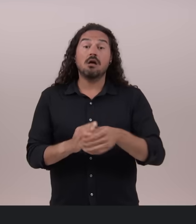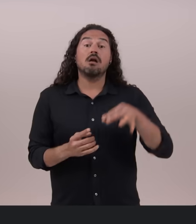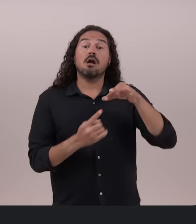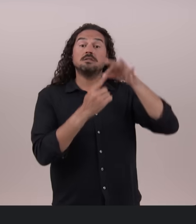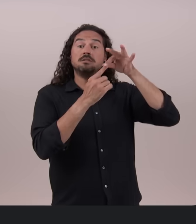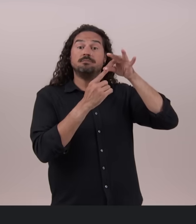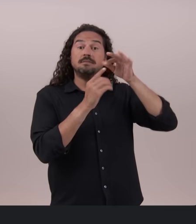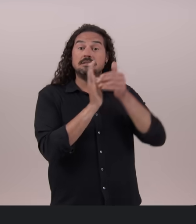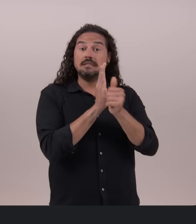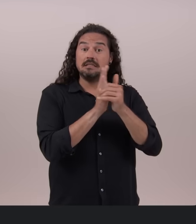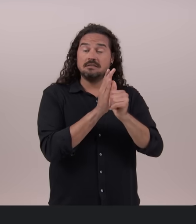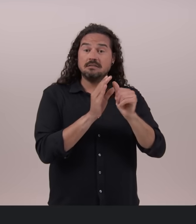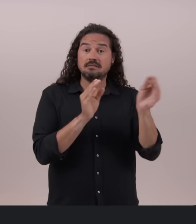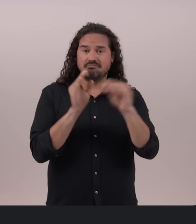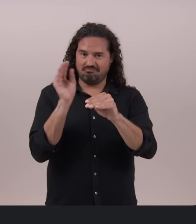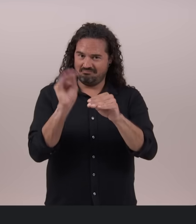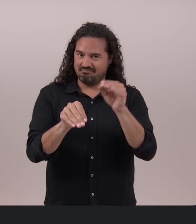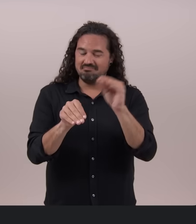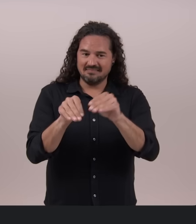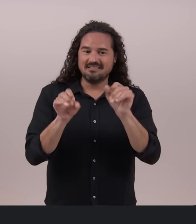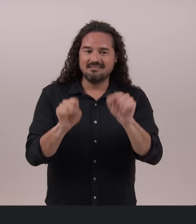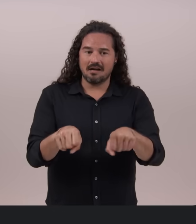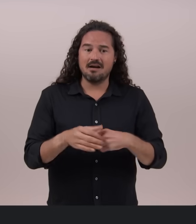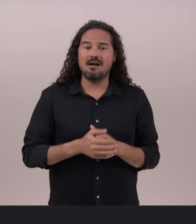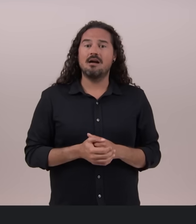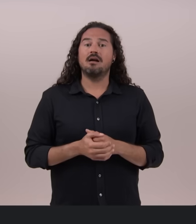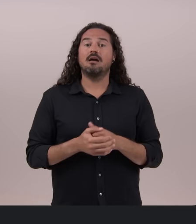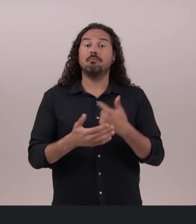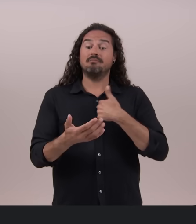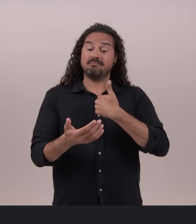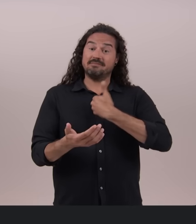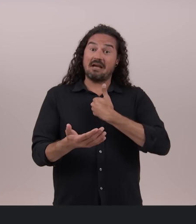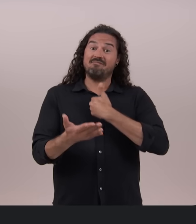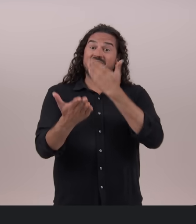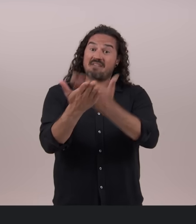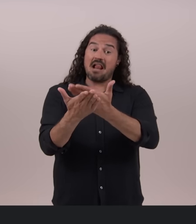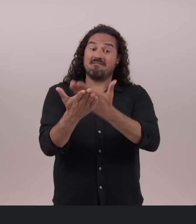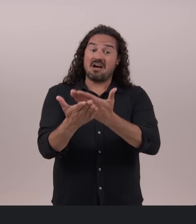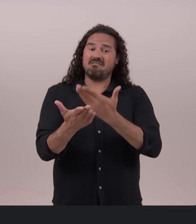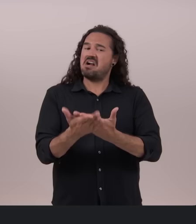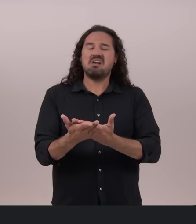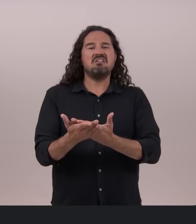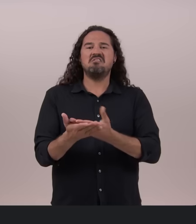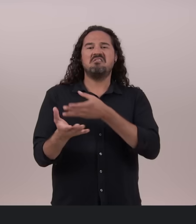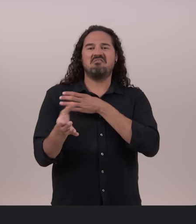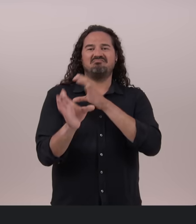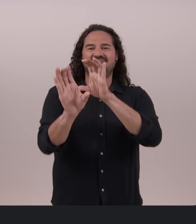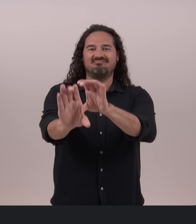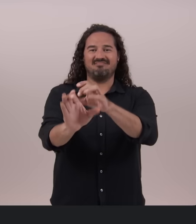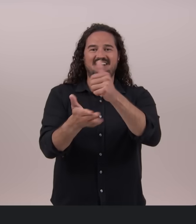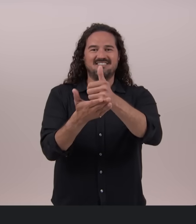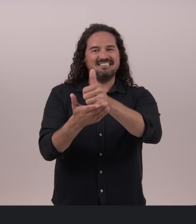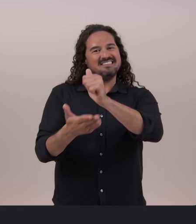but then instead of doing the validation myself, I can let the agent do that for me with Journeys.